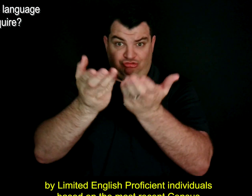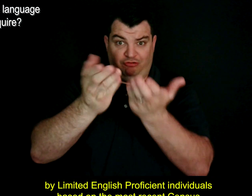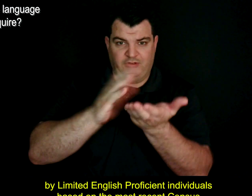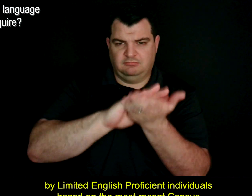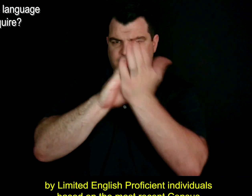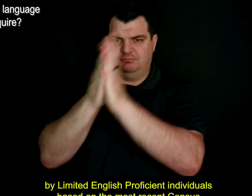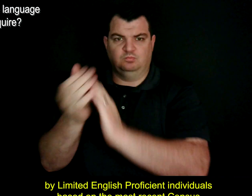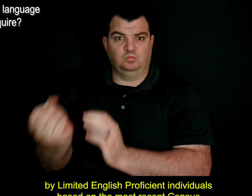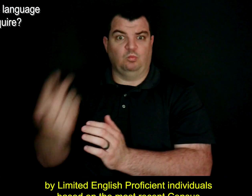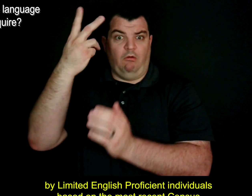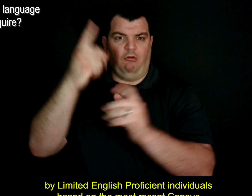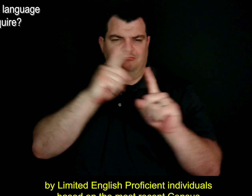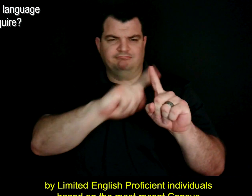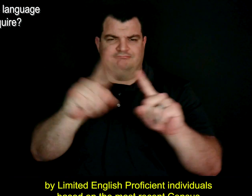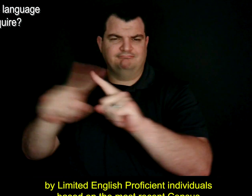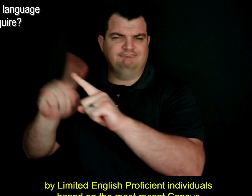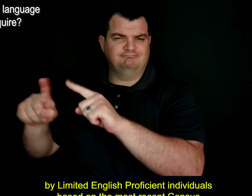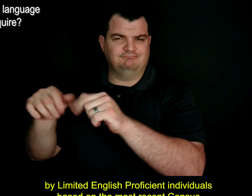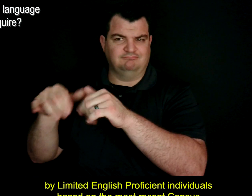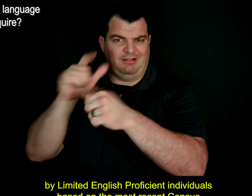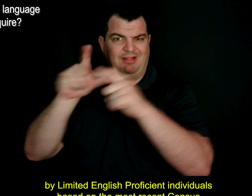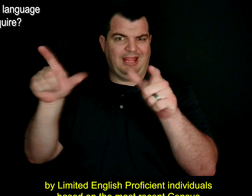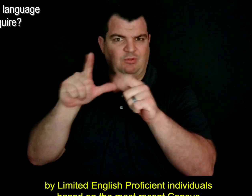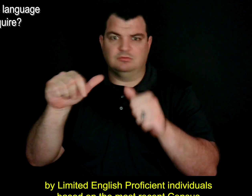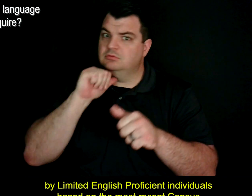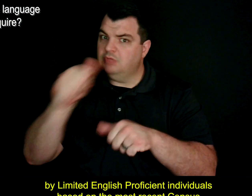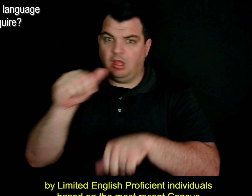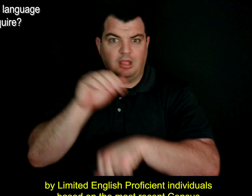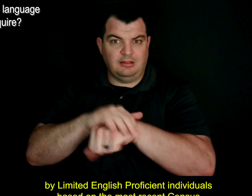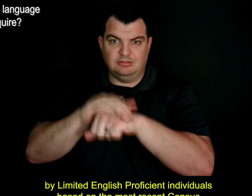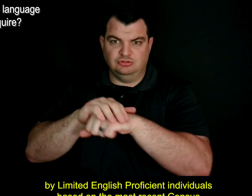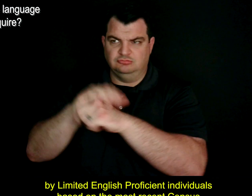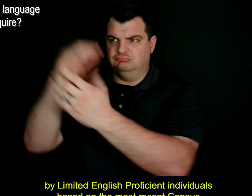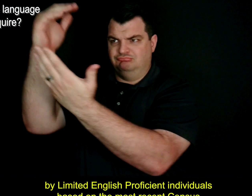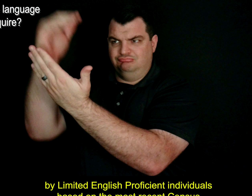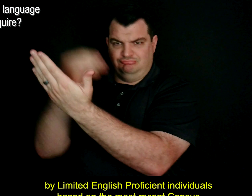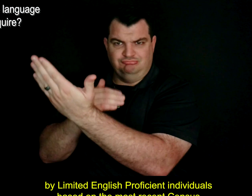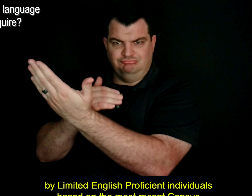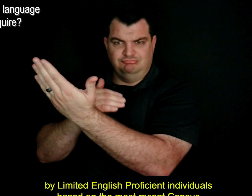by Limited English Proficient individuals based on the most recent Census